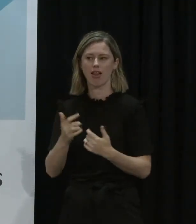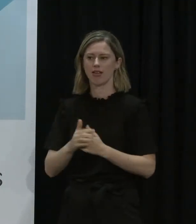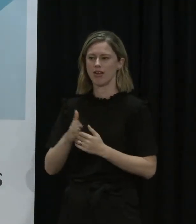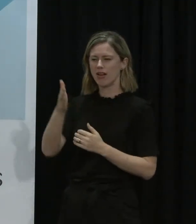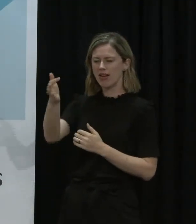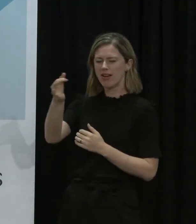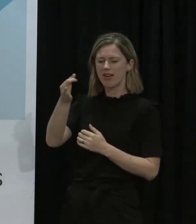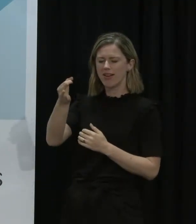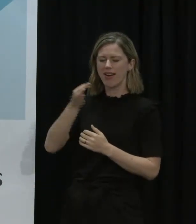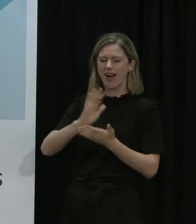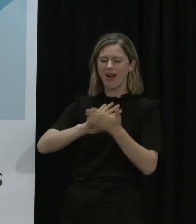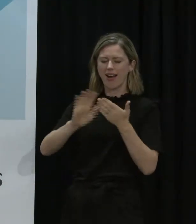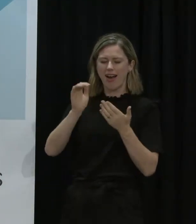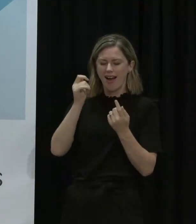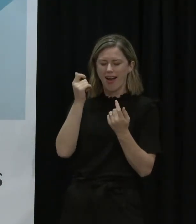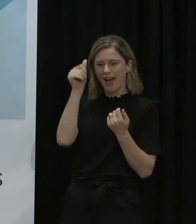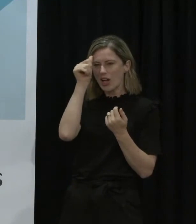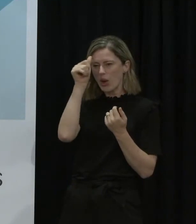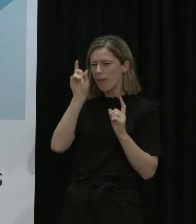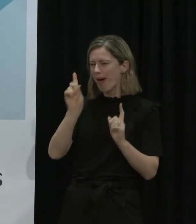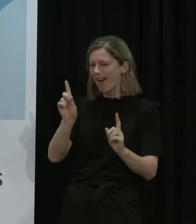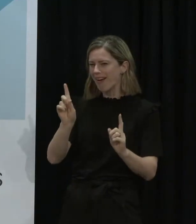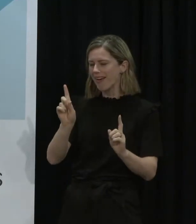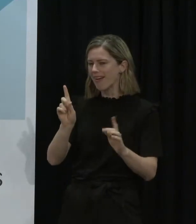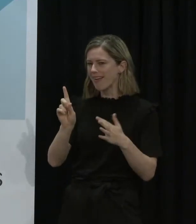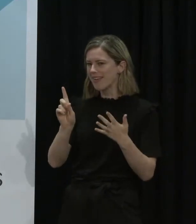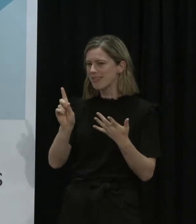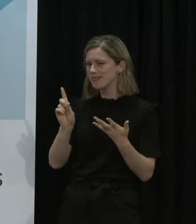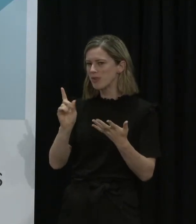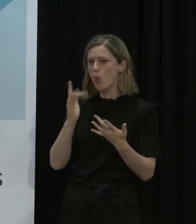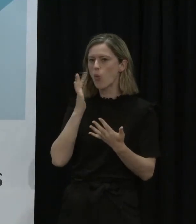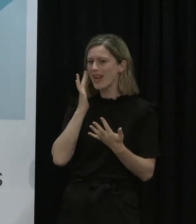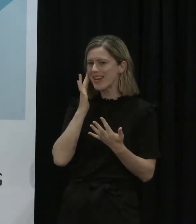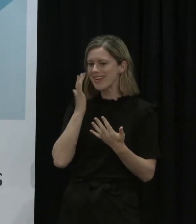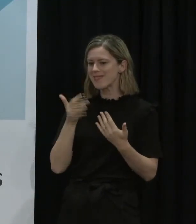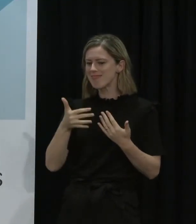transitioning right now and through that transition we need to make sure that we are